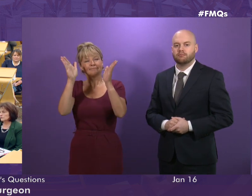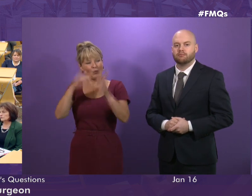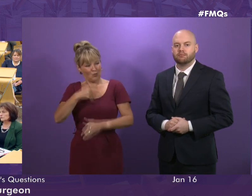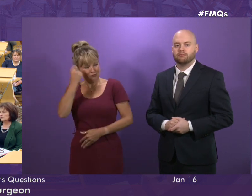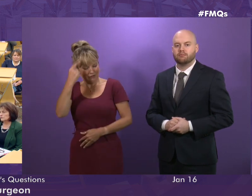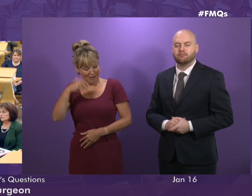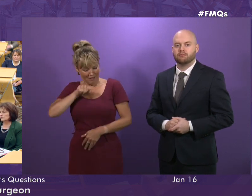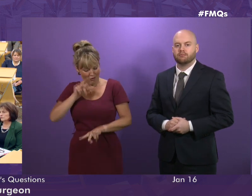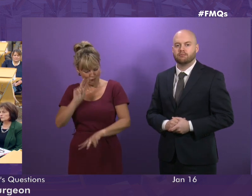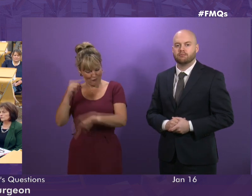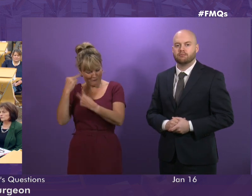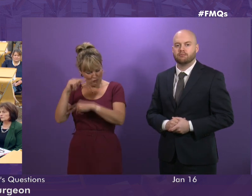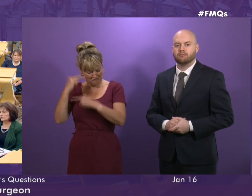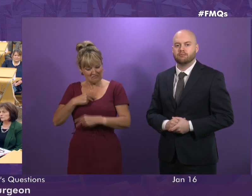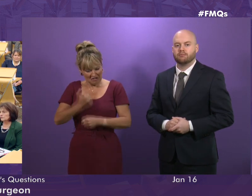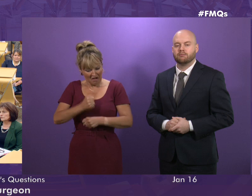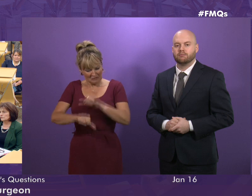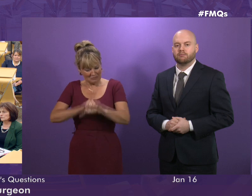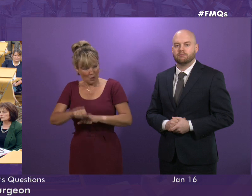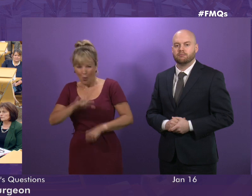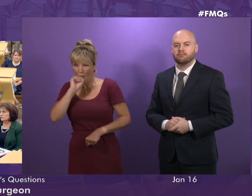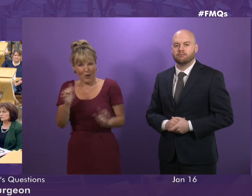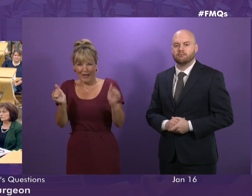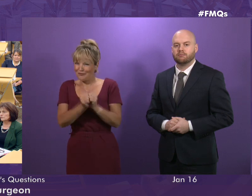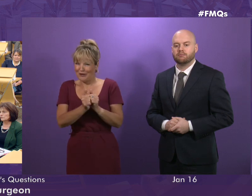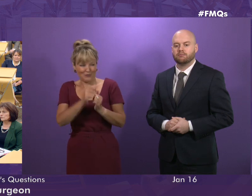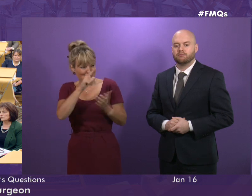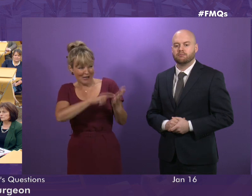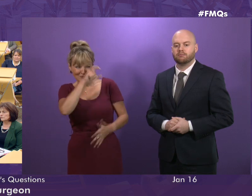and would not come to the conclusion that Jackson Carlaw has. There is progress in Scottish